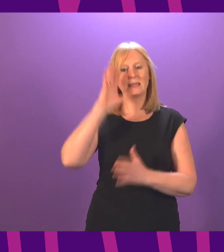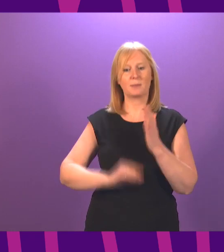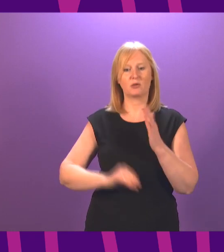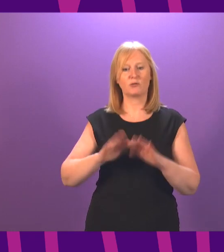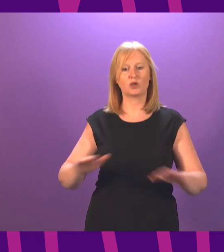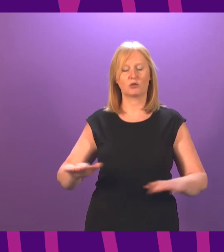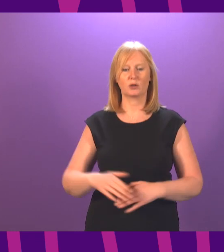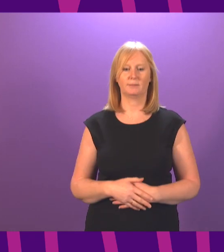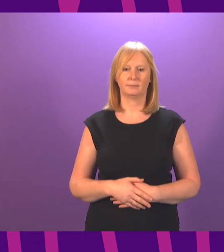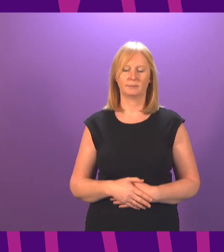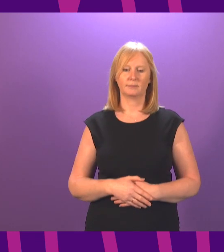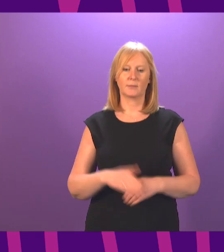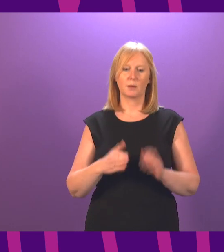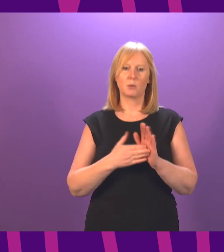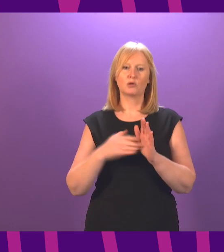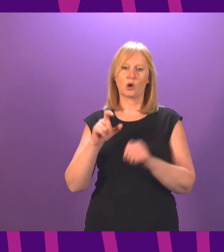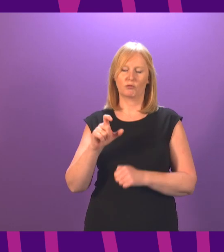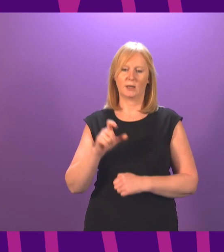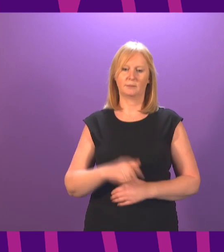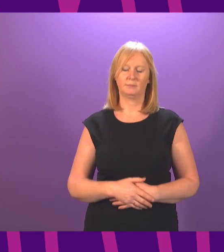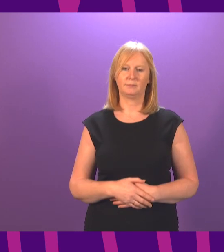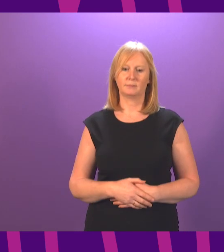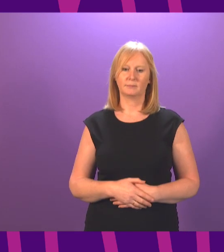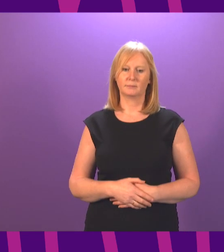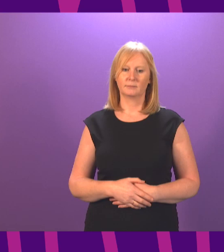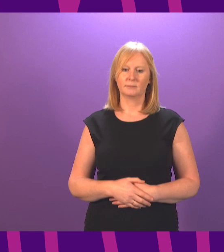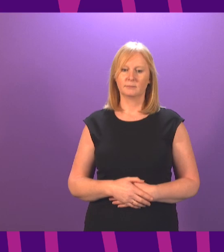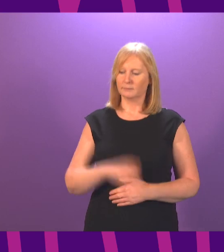Maurice Corry (West Scotland) (Con): Presiding Officer, I have some good news for